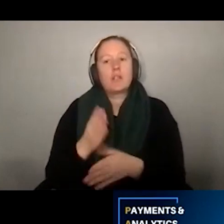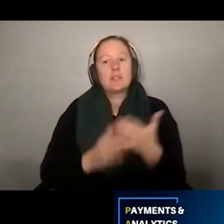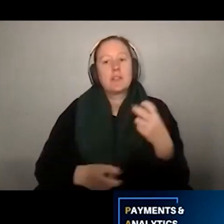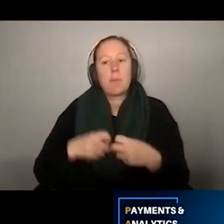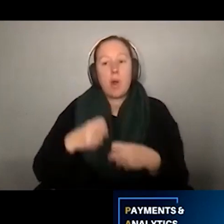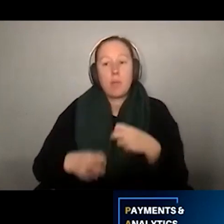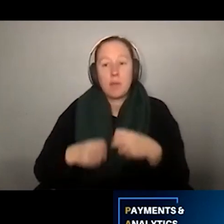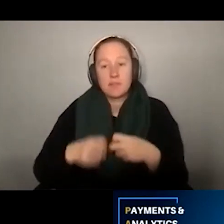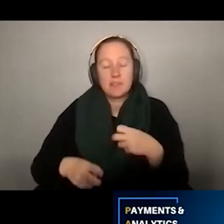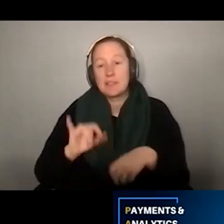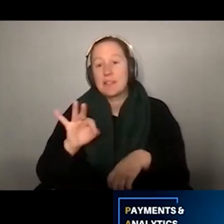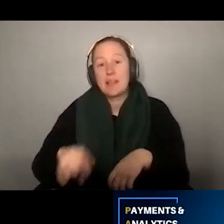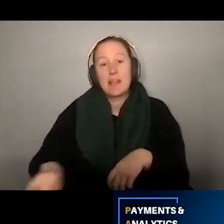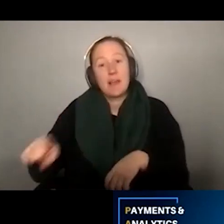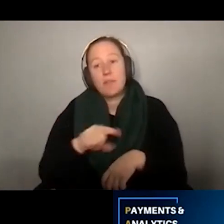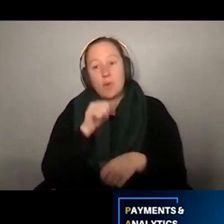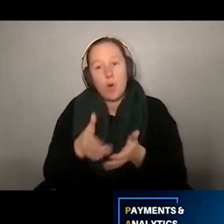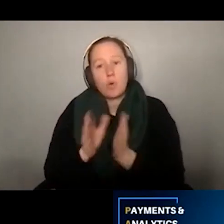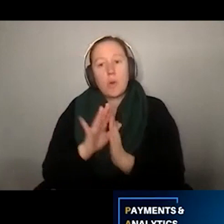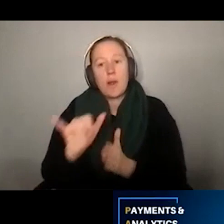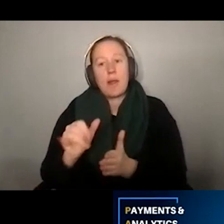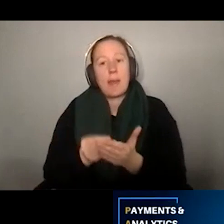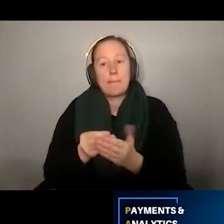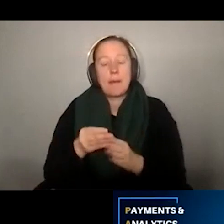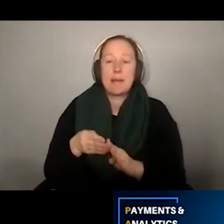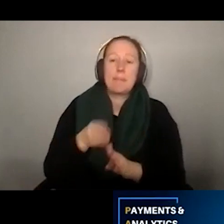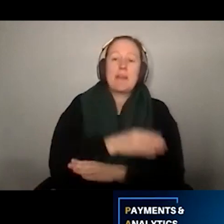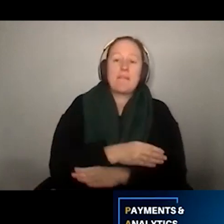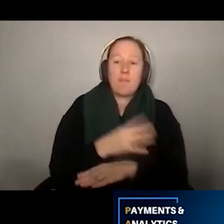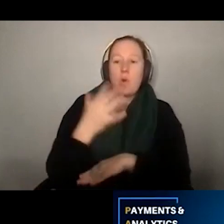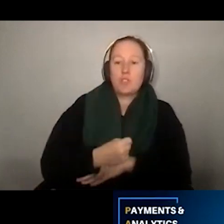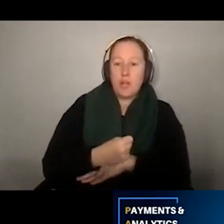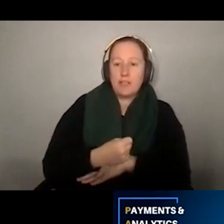that if you don't request those funds prior to the shutdown of ACMS,